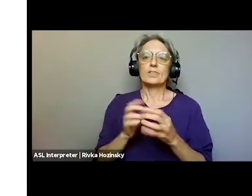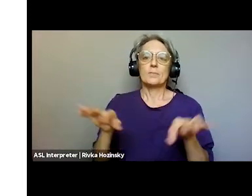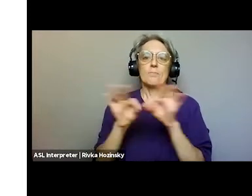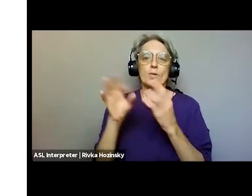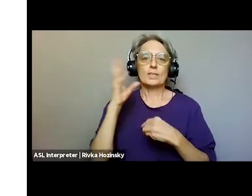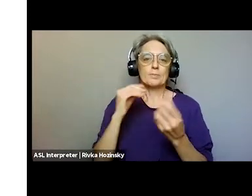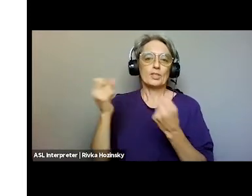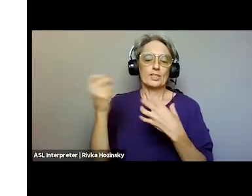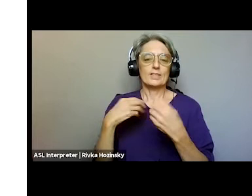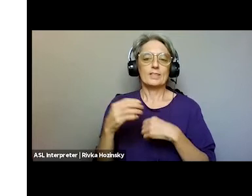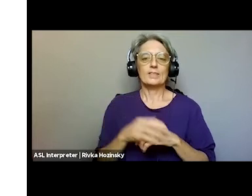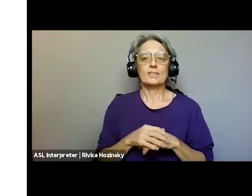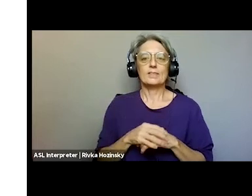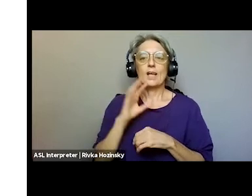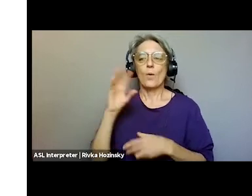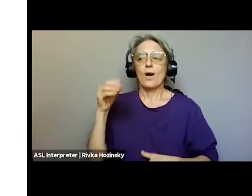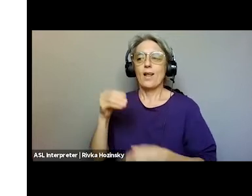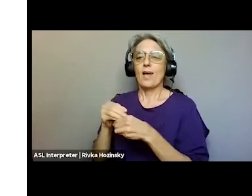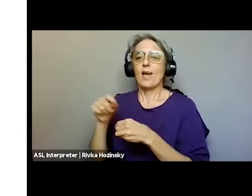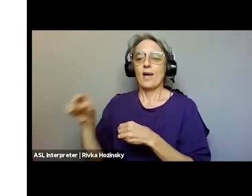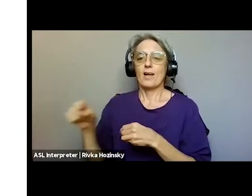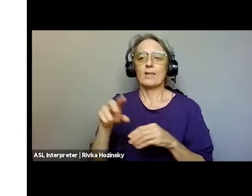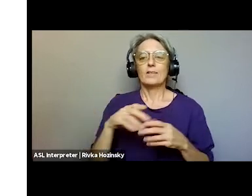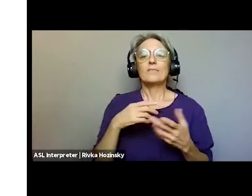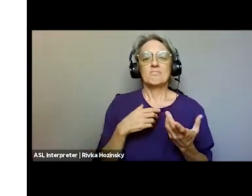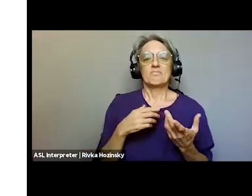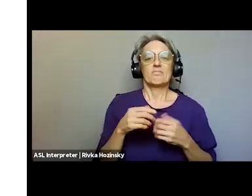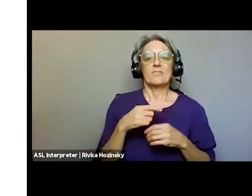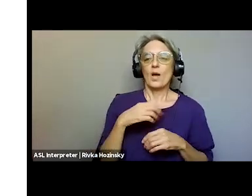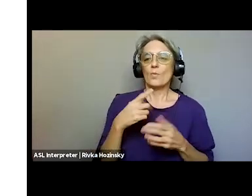that conversation by commenting on some of the qualitative research that exists